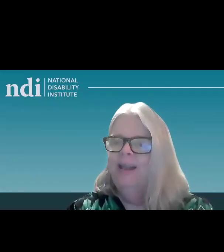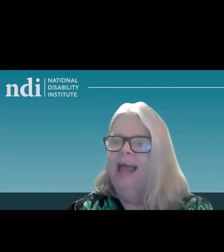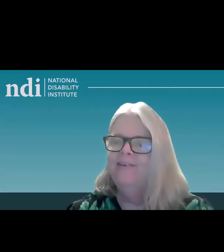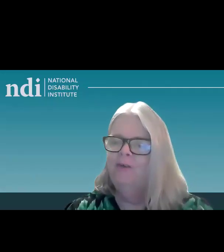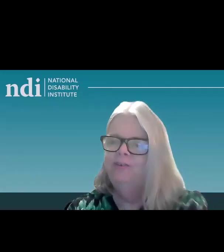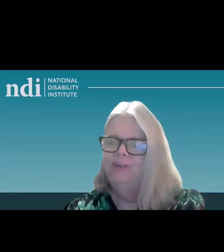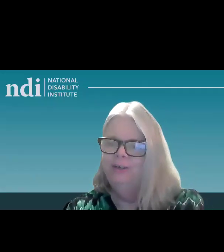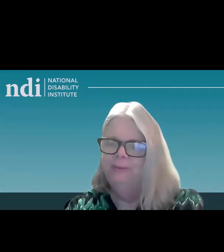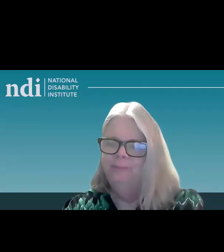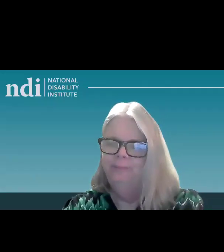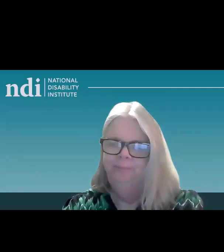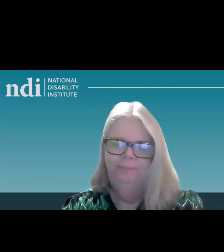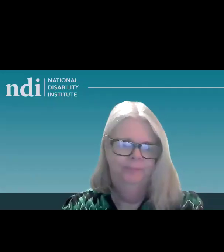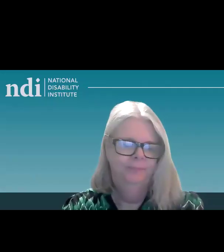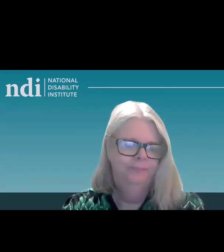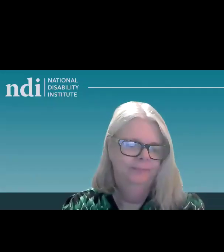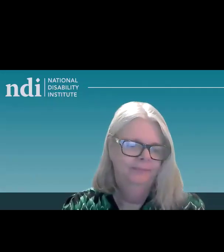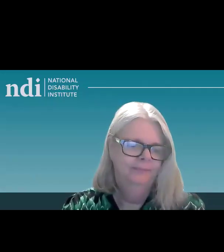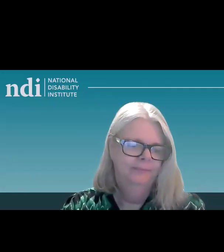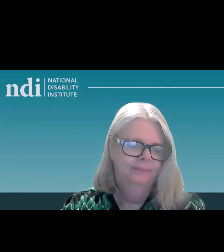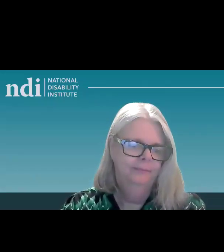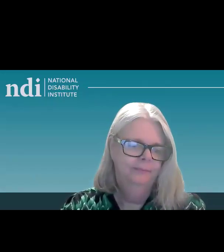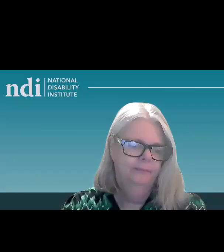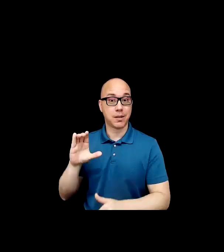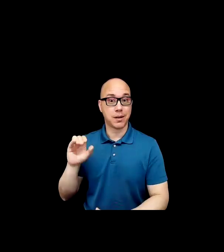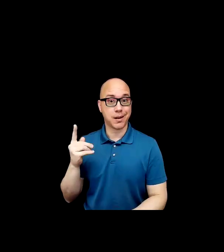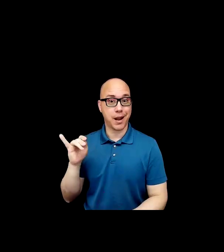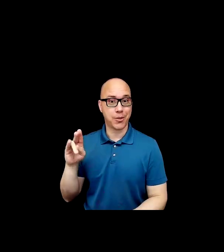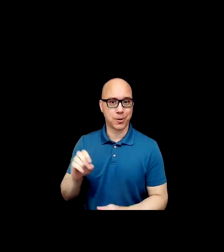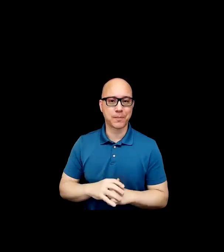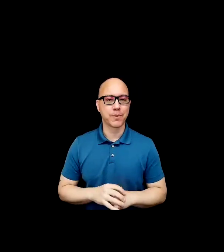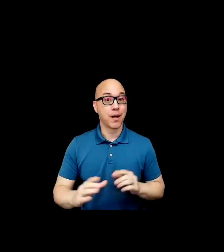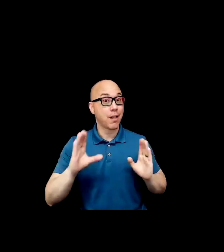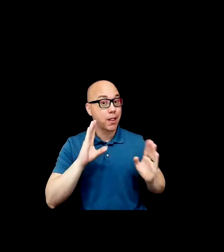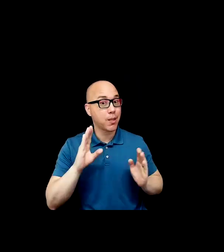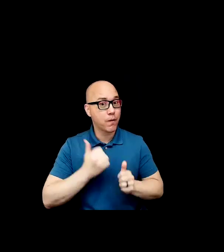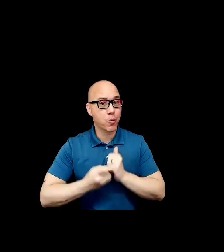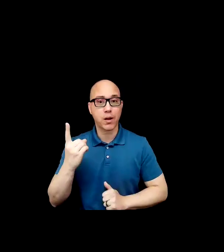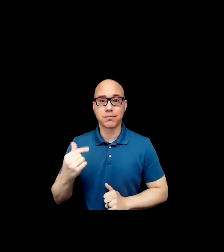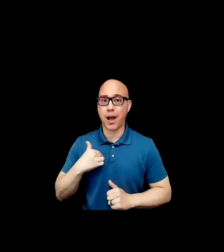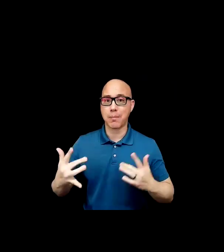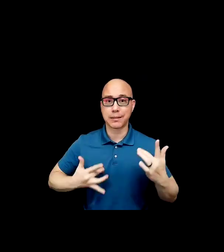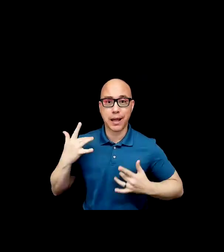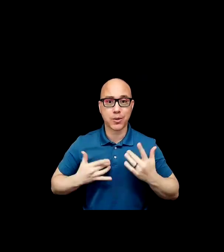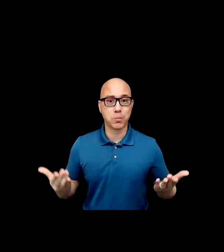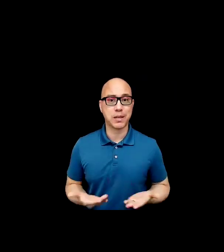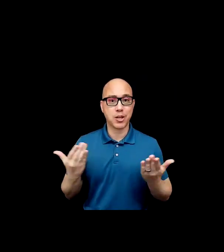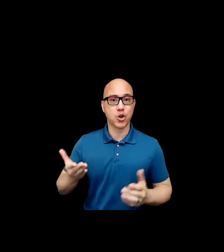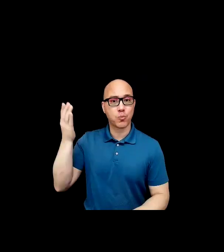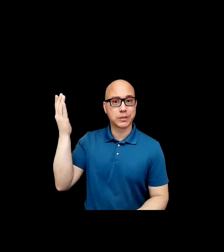Catherine, I will hand it over to you. >> CATHERINE WRIGHT: Thank you for